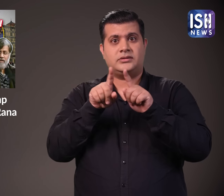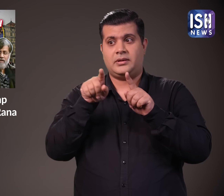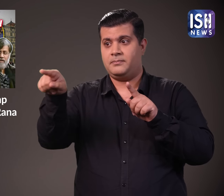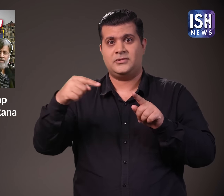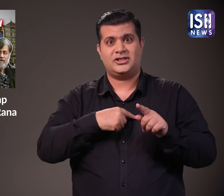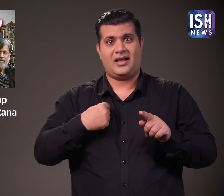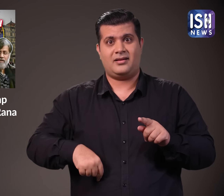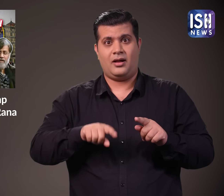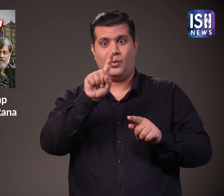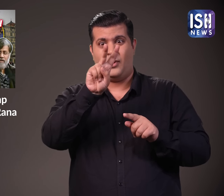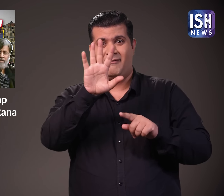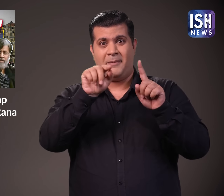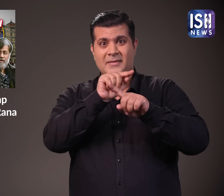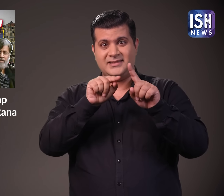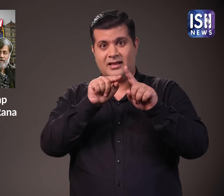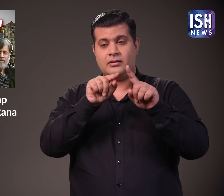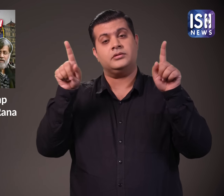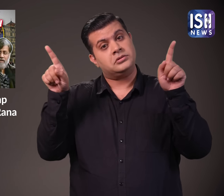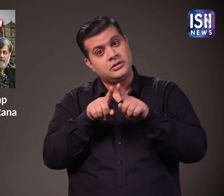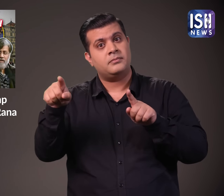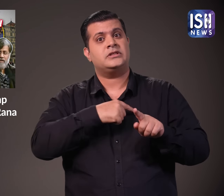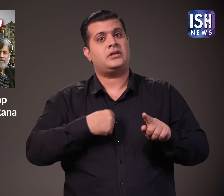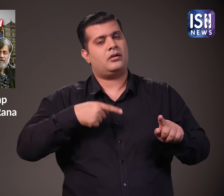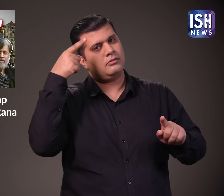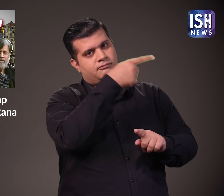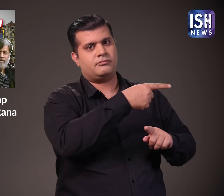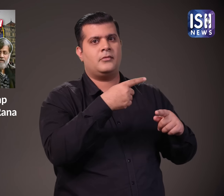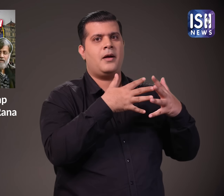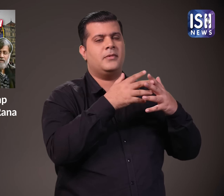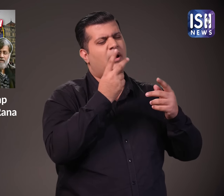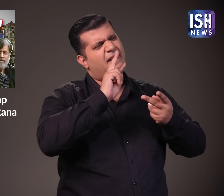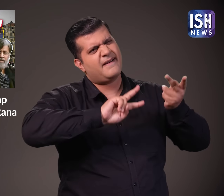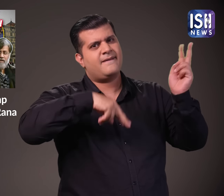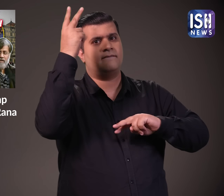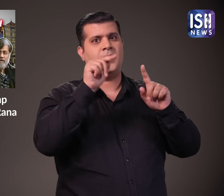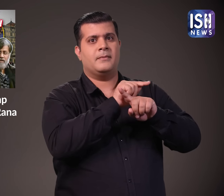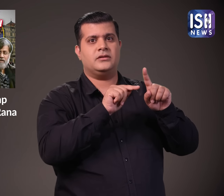Like US, now even China has started putting 125% taxes on US products.